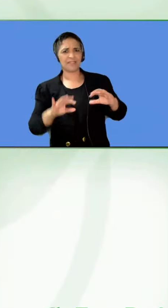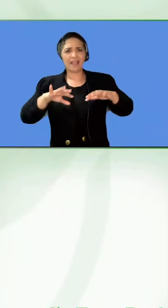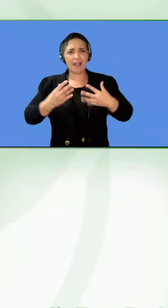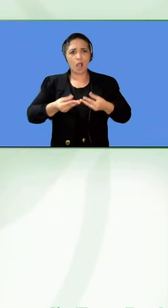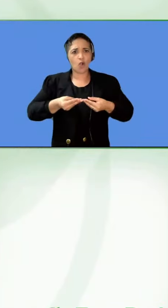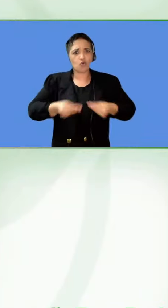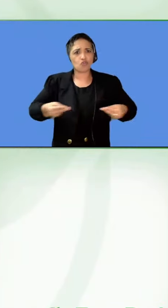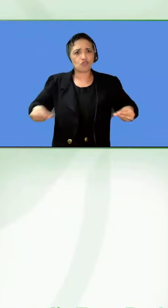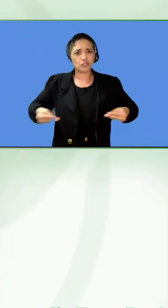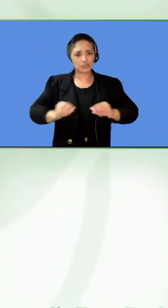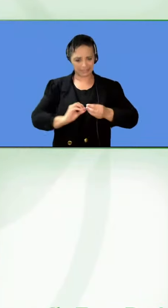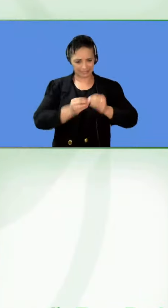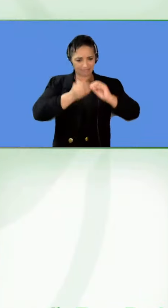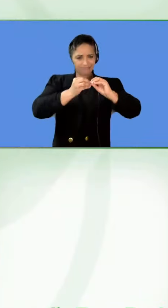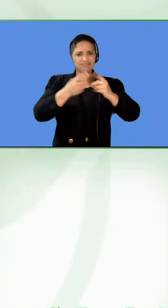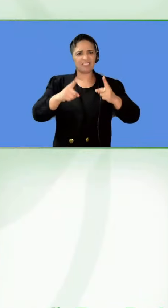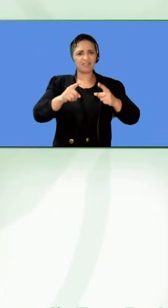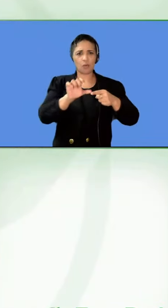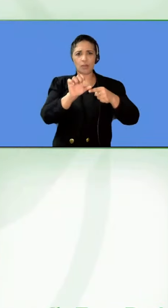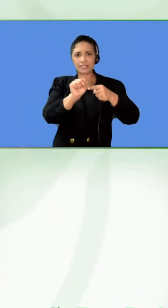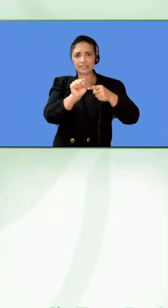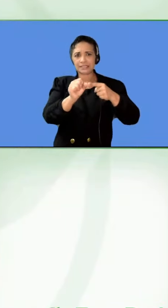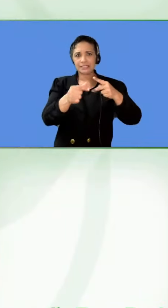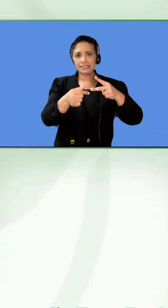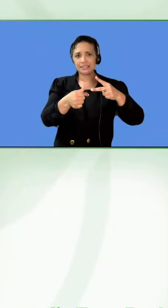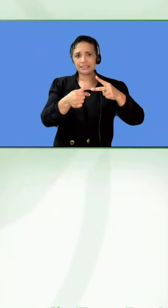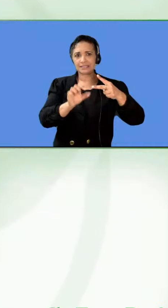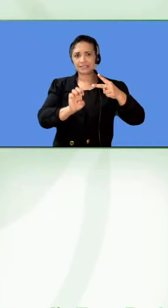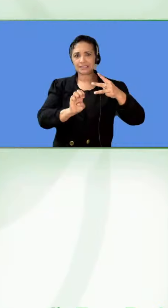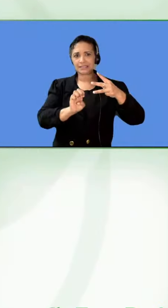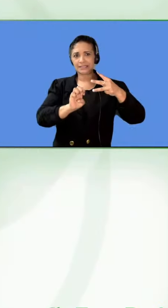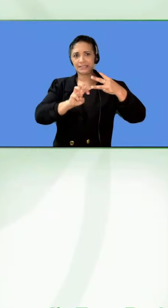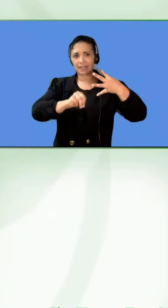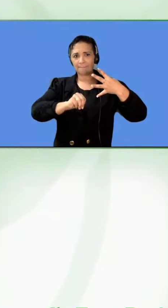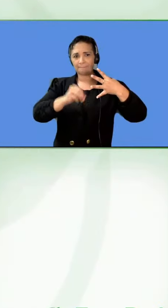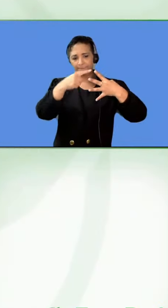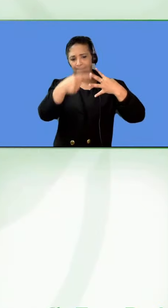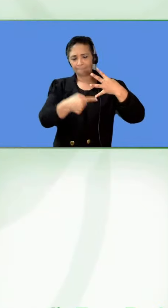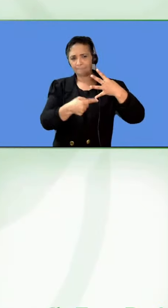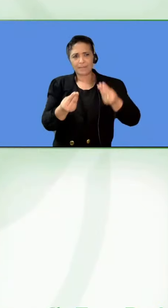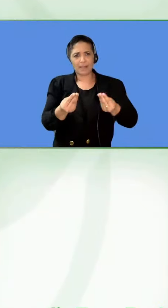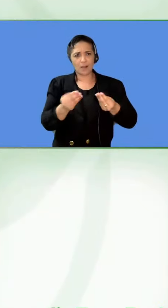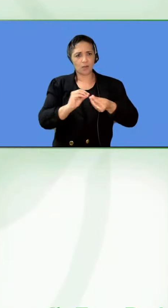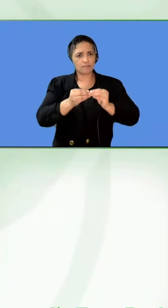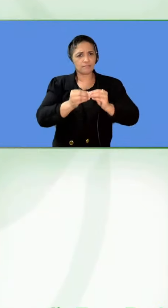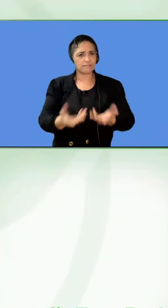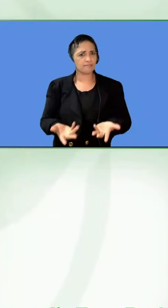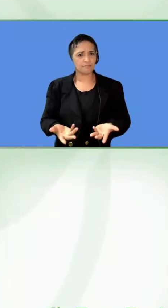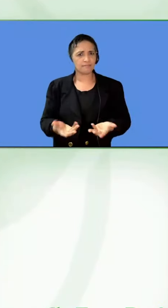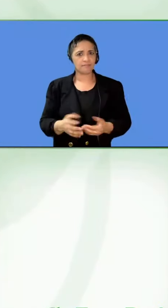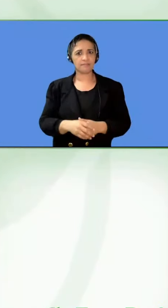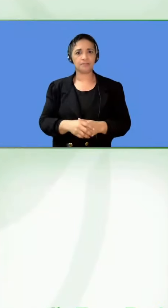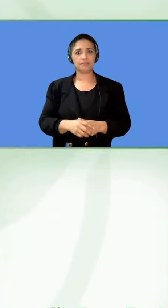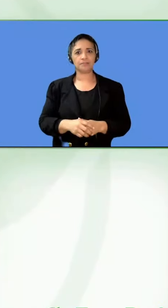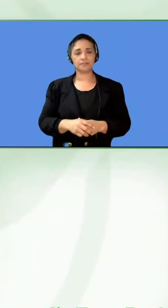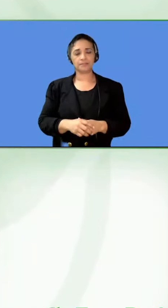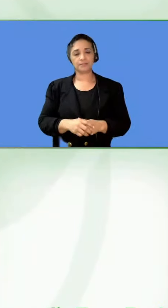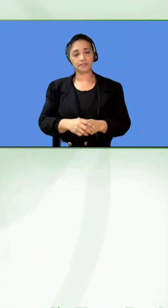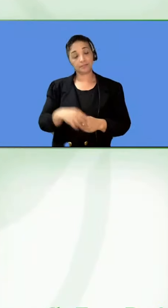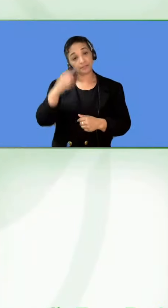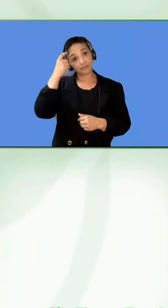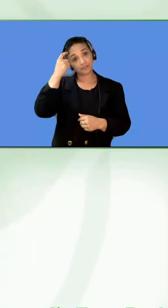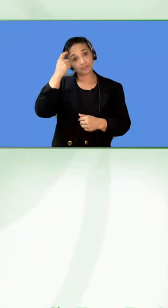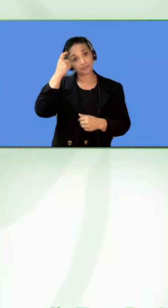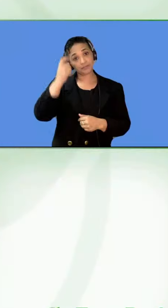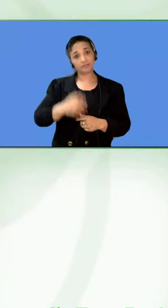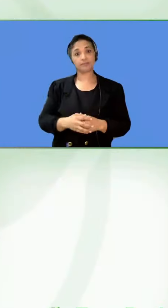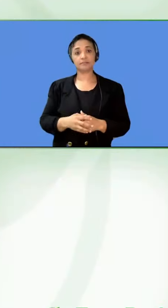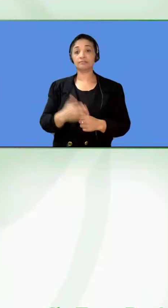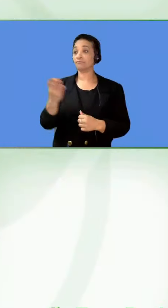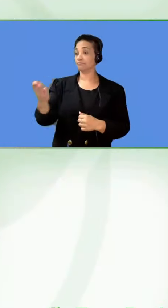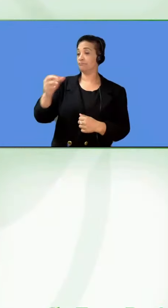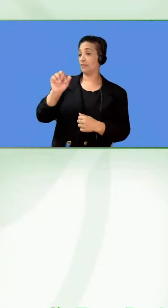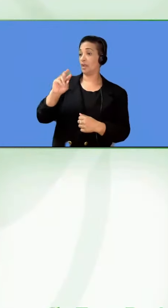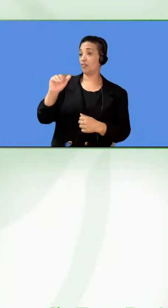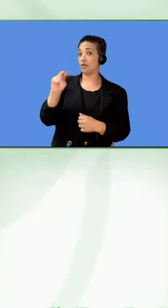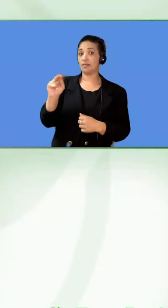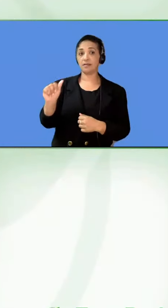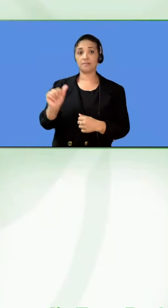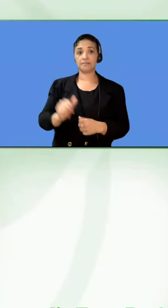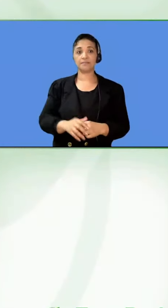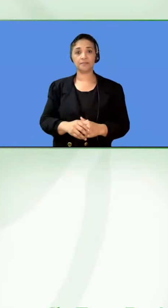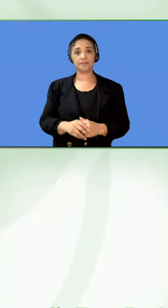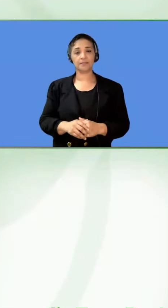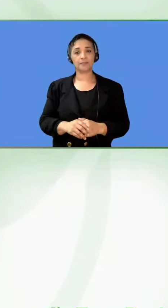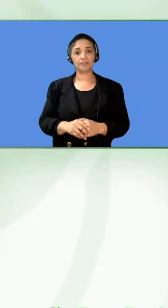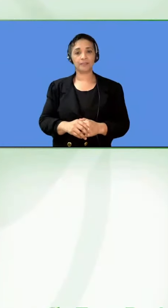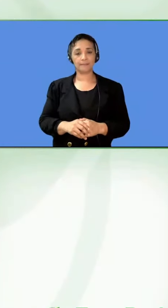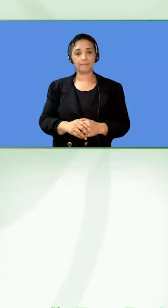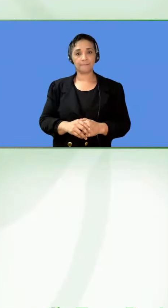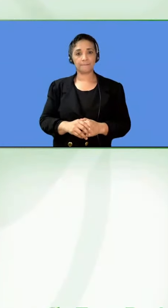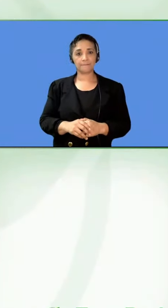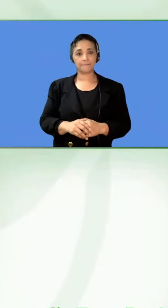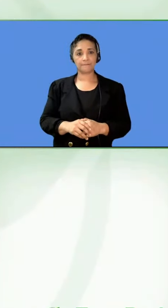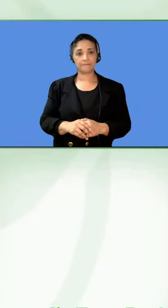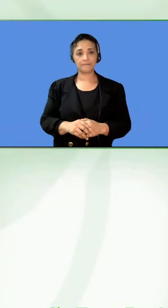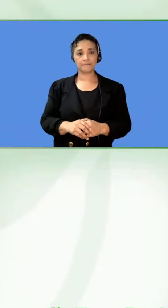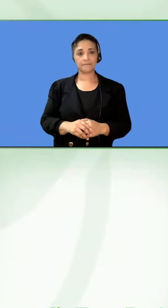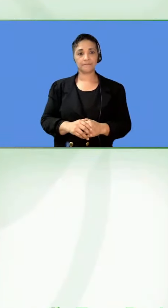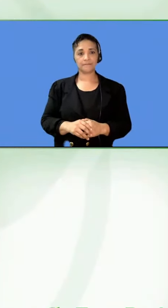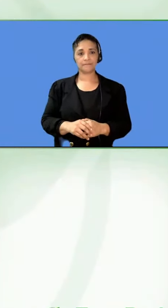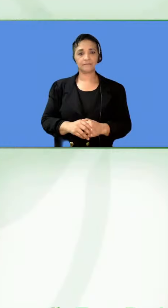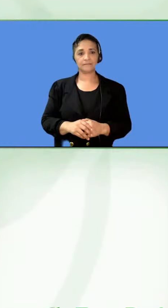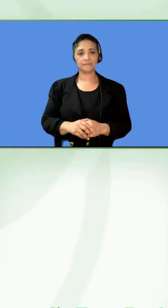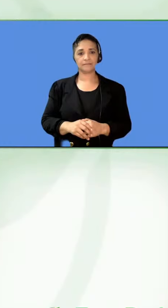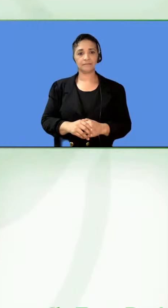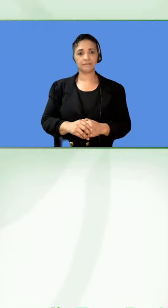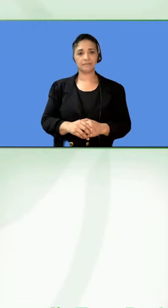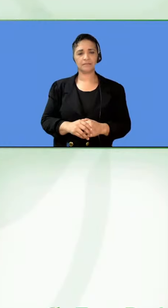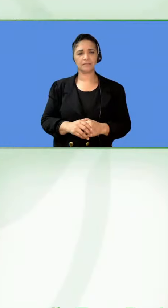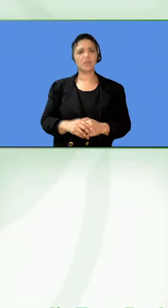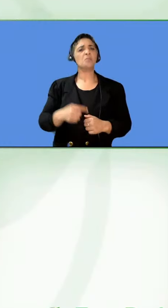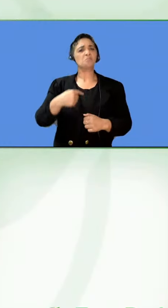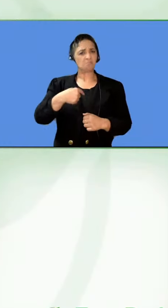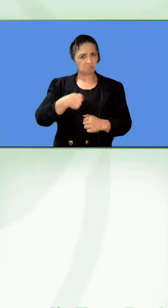I know I used to find tactile graphics pretty difficult when I was